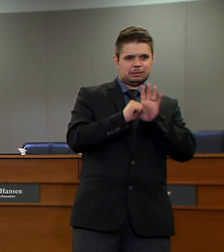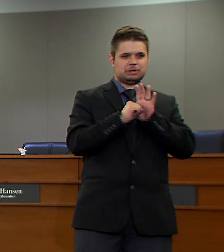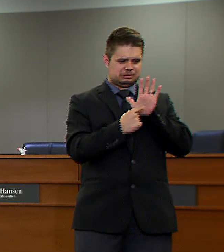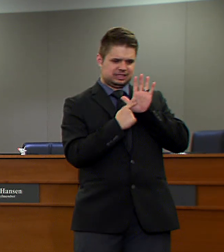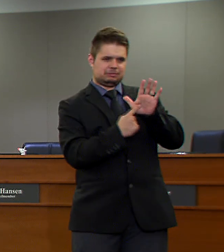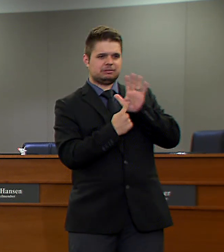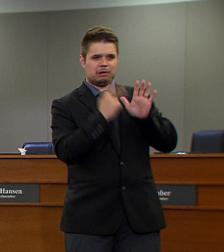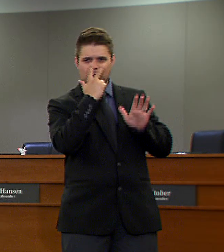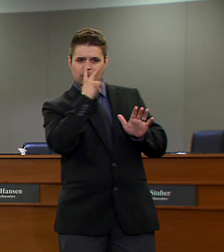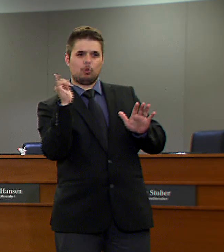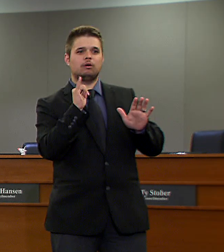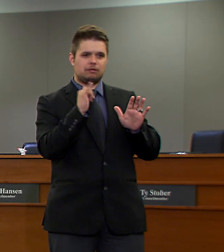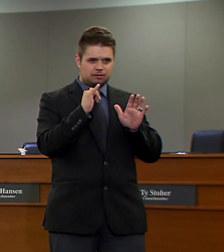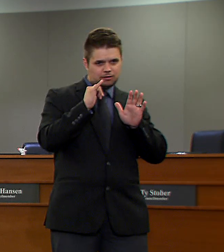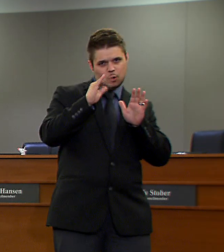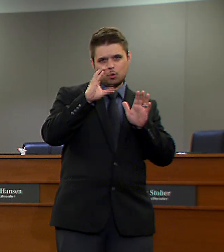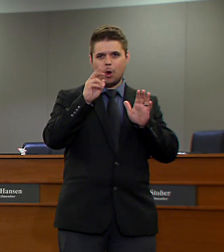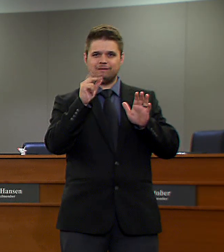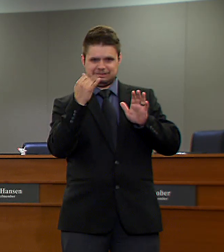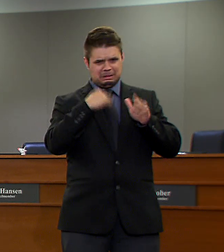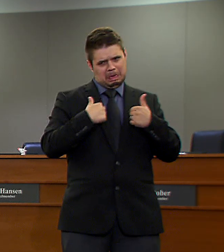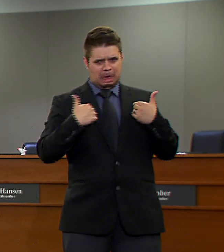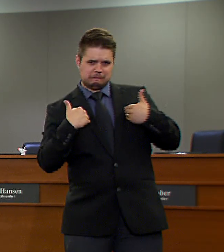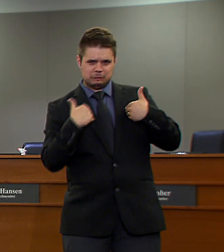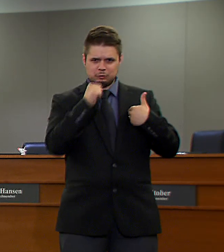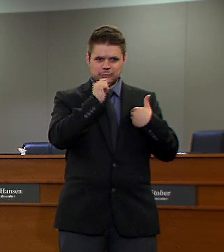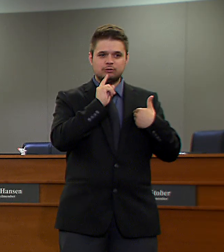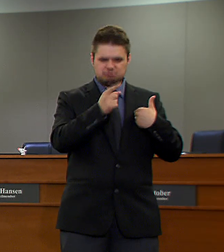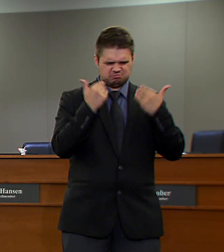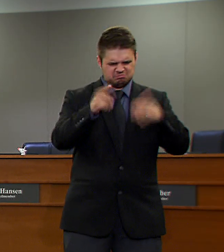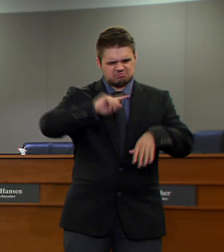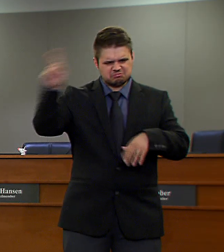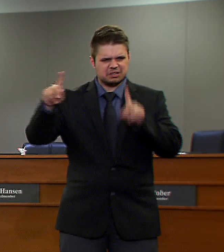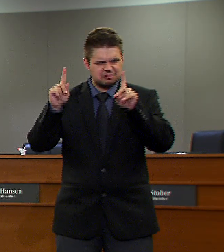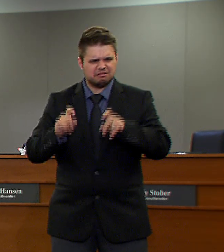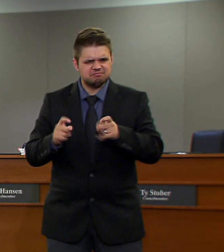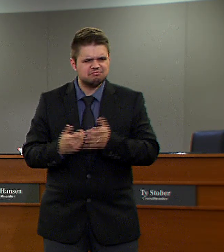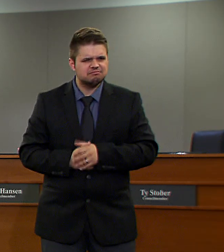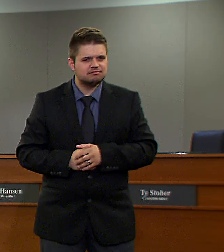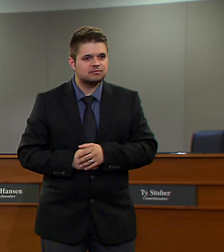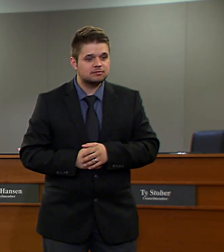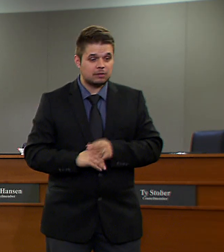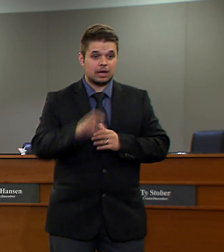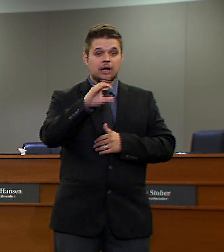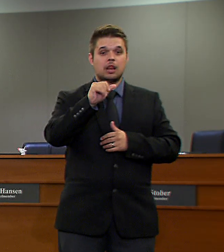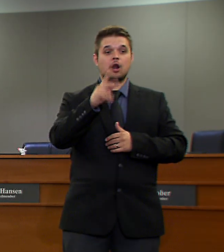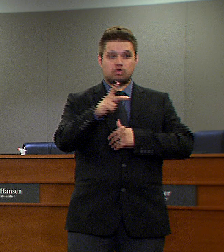Clark County Public Health has published updated guidelines to health care providers, urging